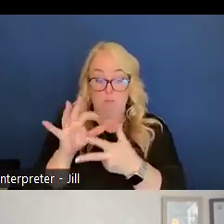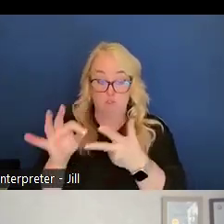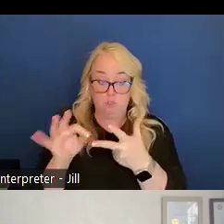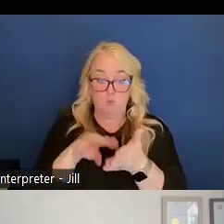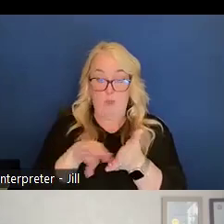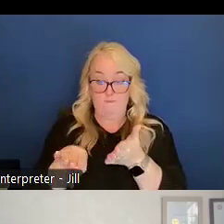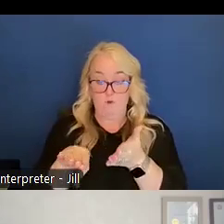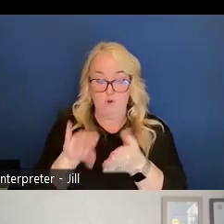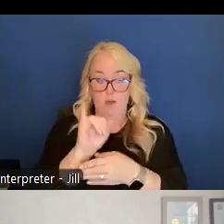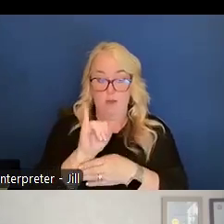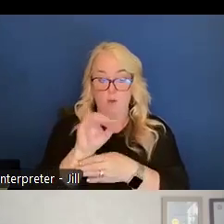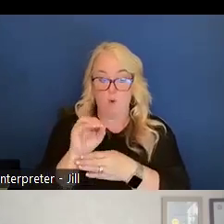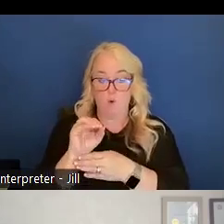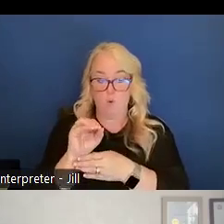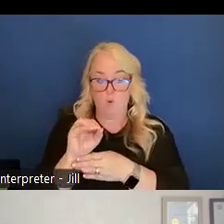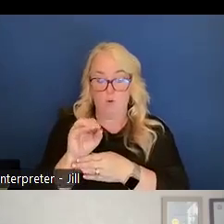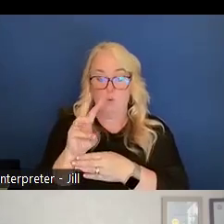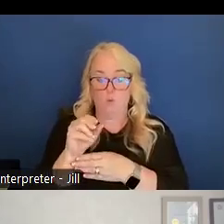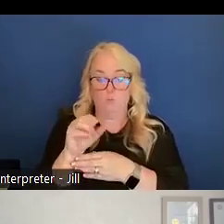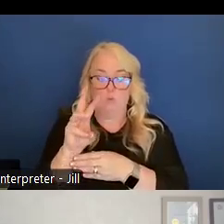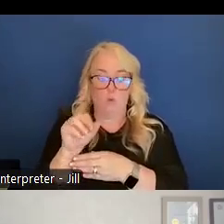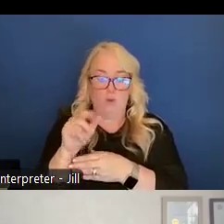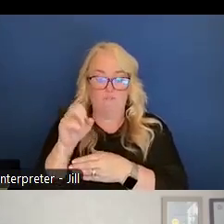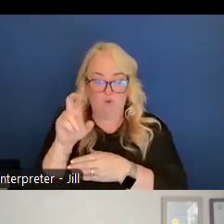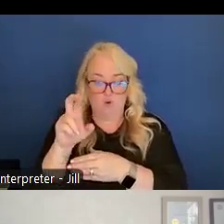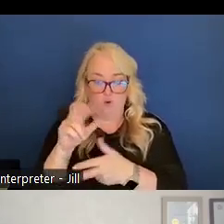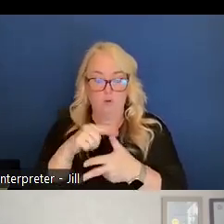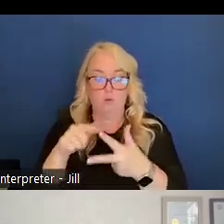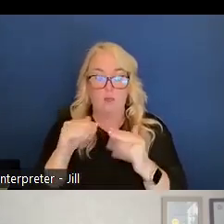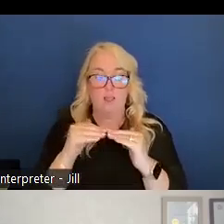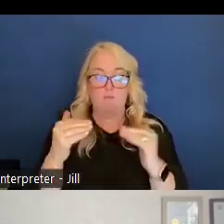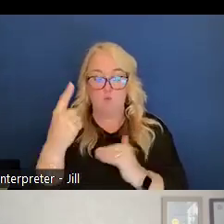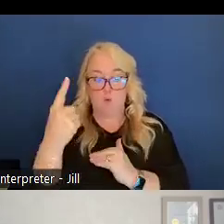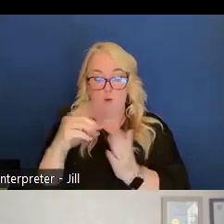the IO waiver. There also is the Level One waiver, and then the